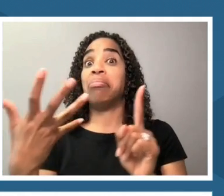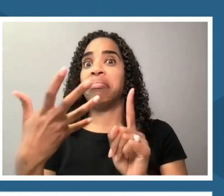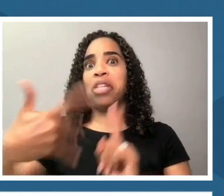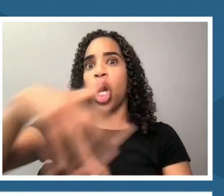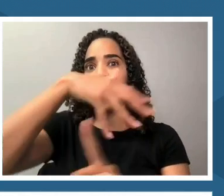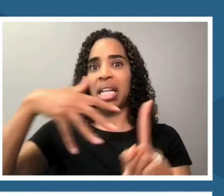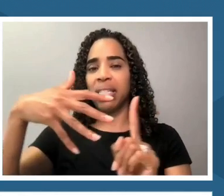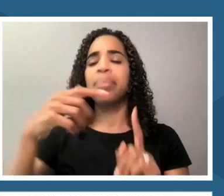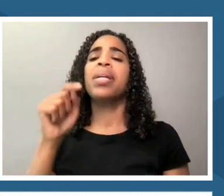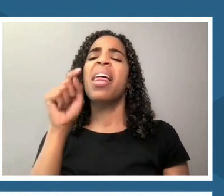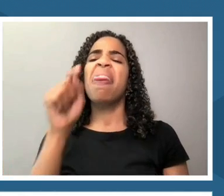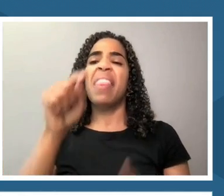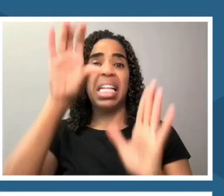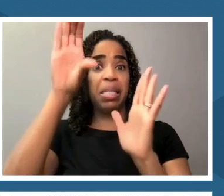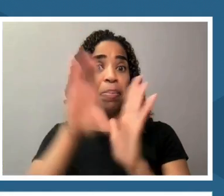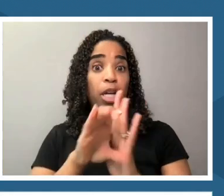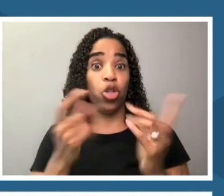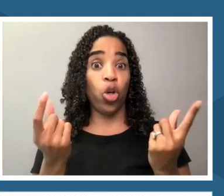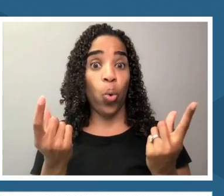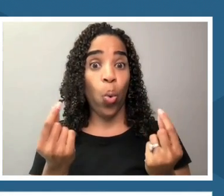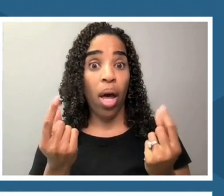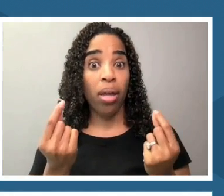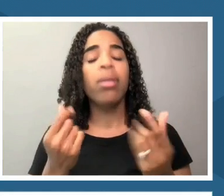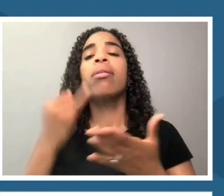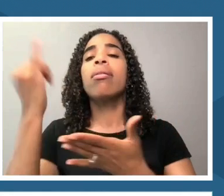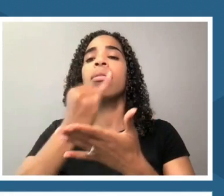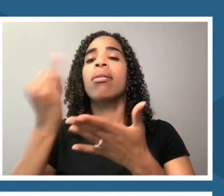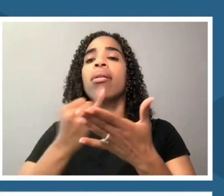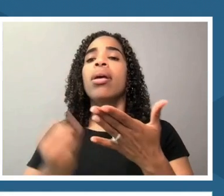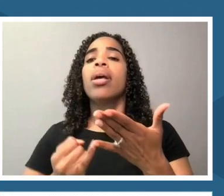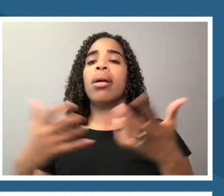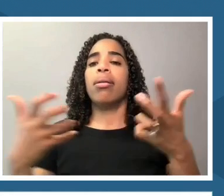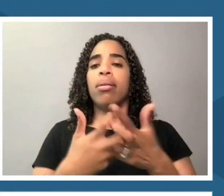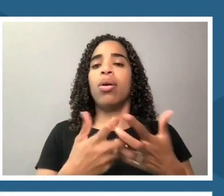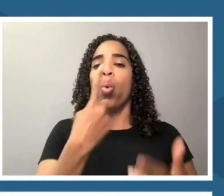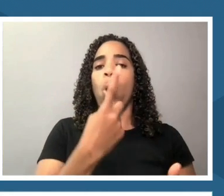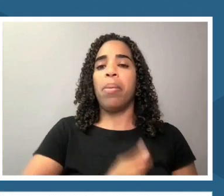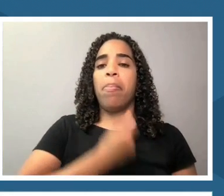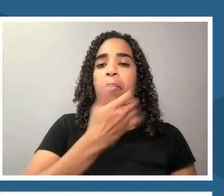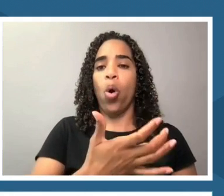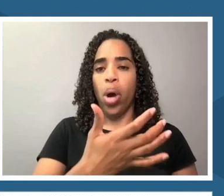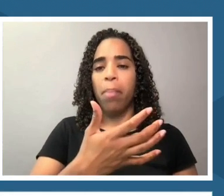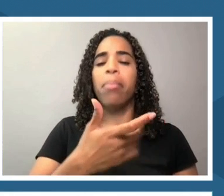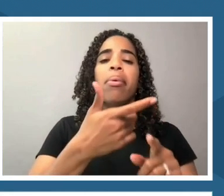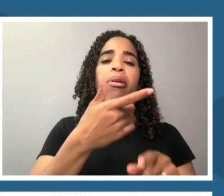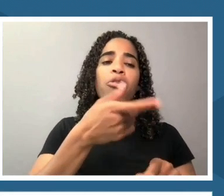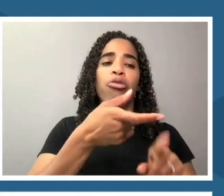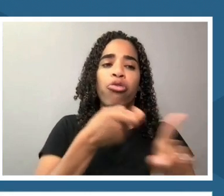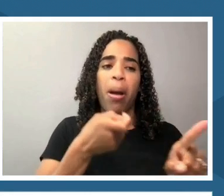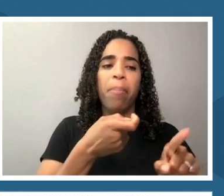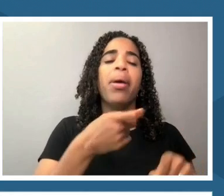this card is an illustration of a poem by bret hart called plain language from